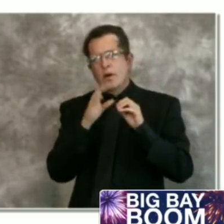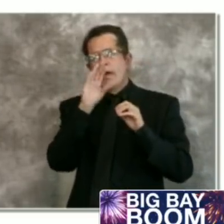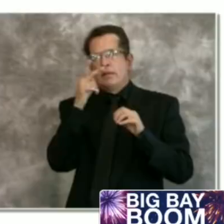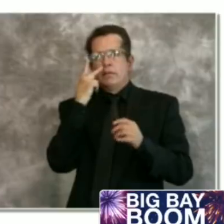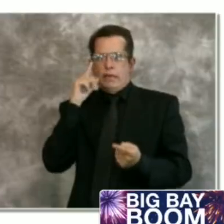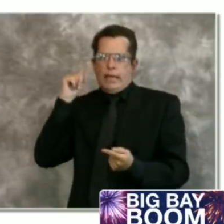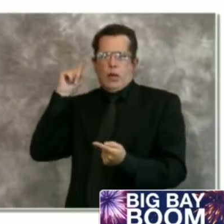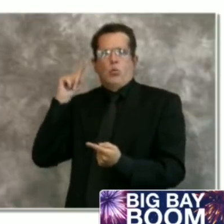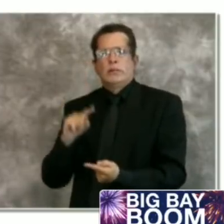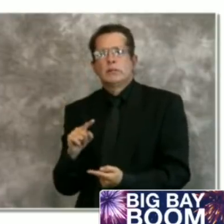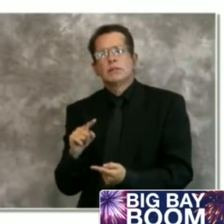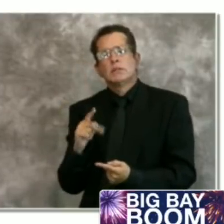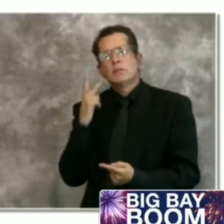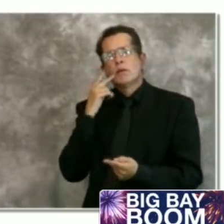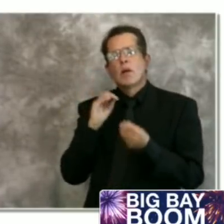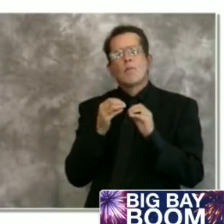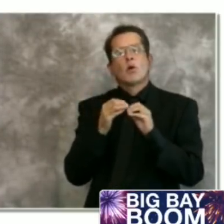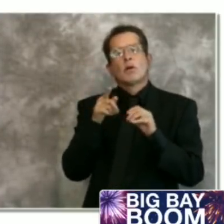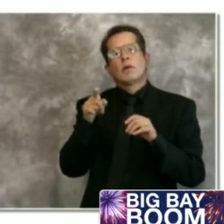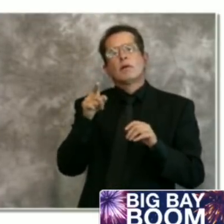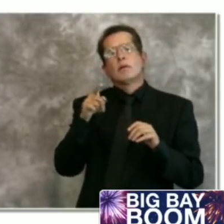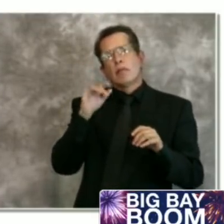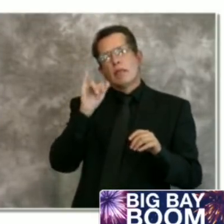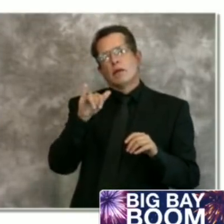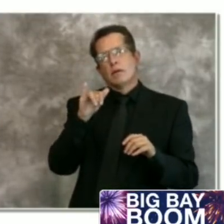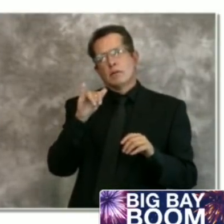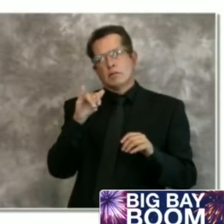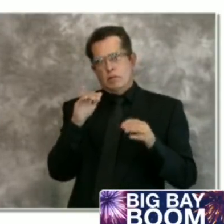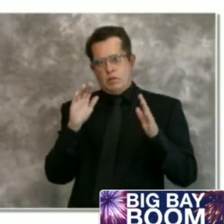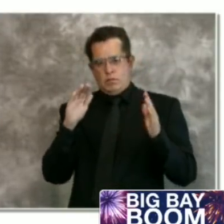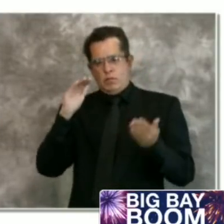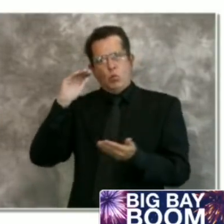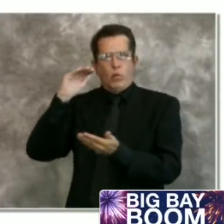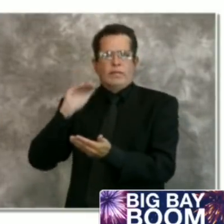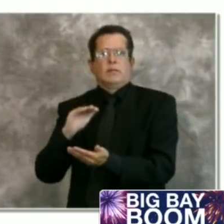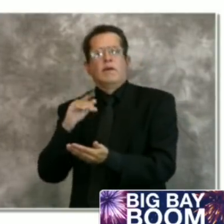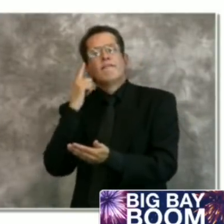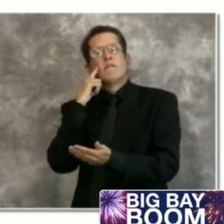SAME IS FOR THE 20 TO 29. WHAT 30 TO 39 CONSISTENTLY ABOUT THE SAME NUMBER AND THEN YOU